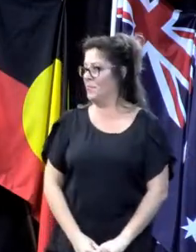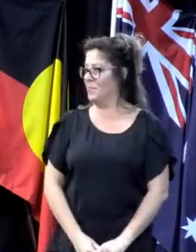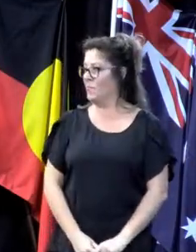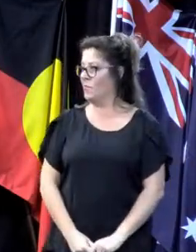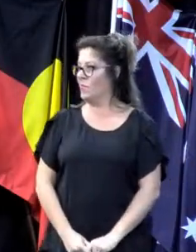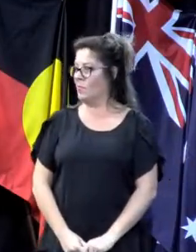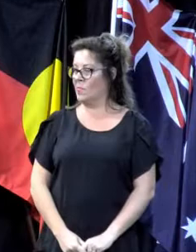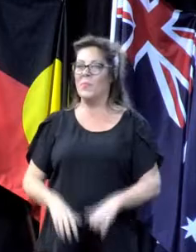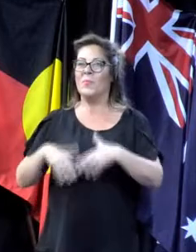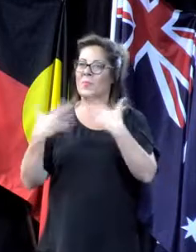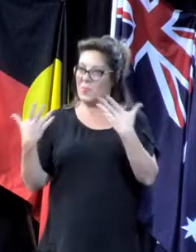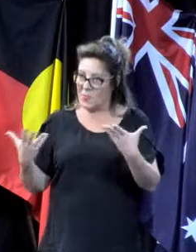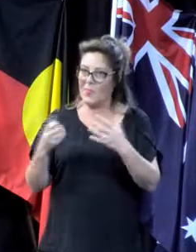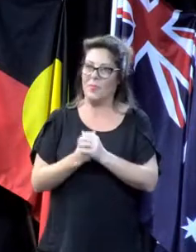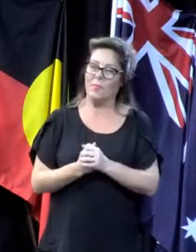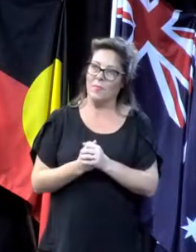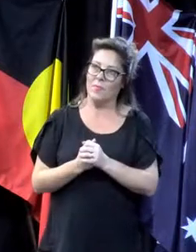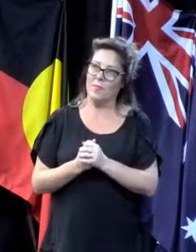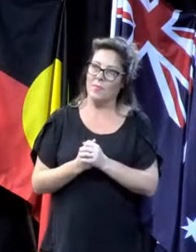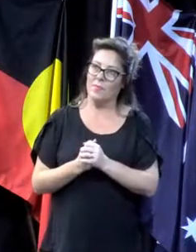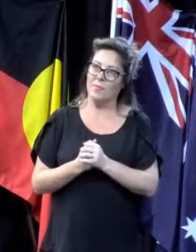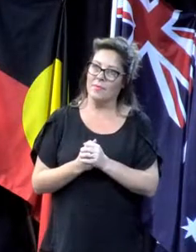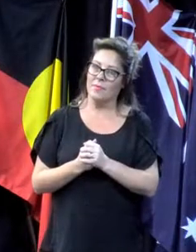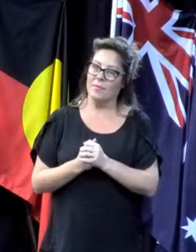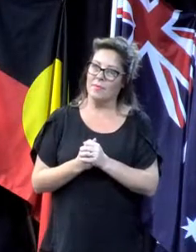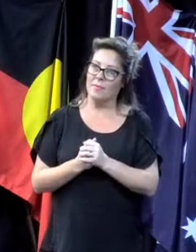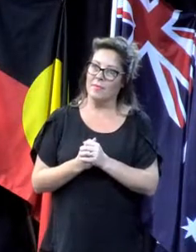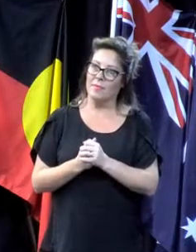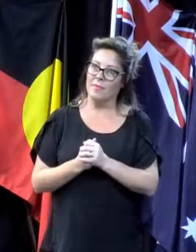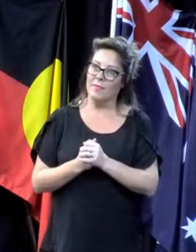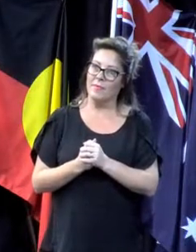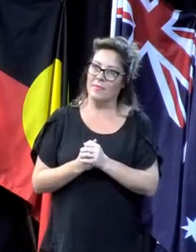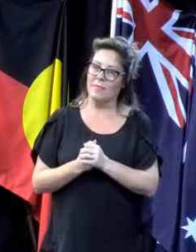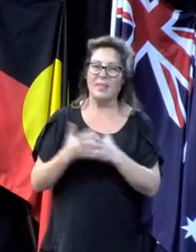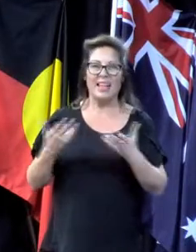OK, so, it's the assessment data.